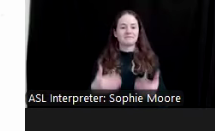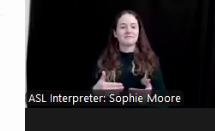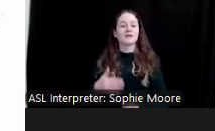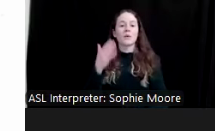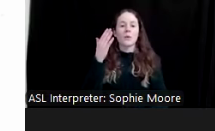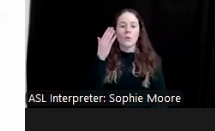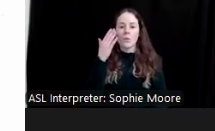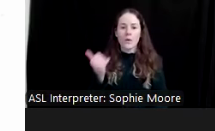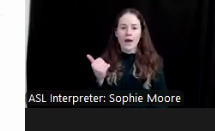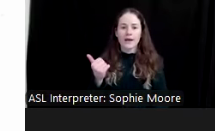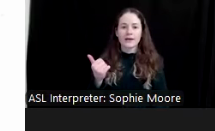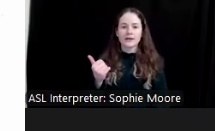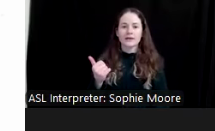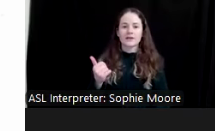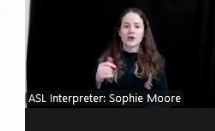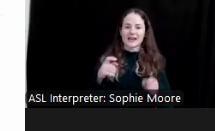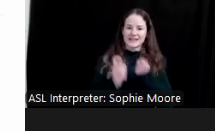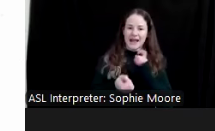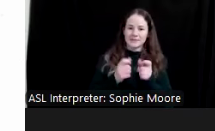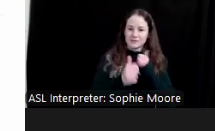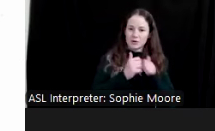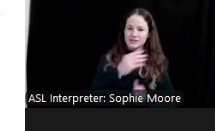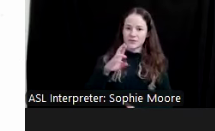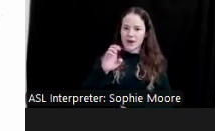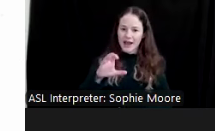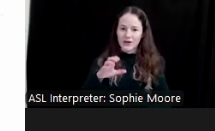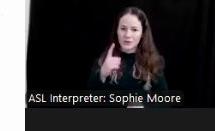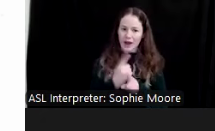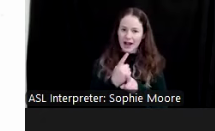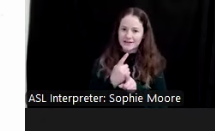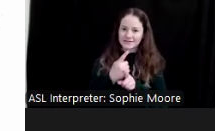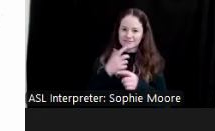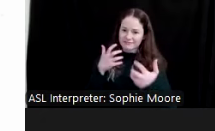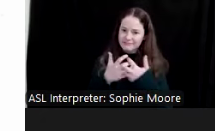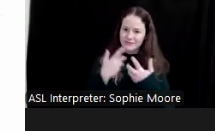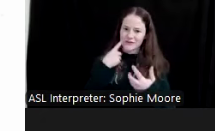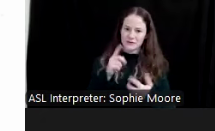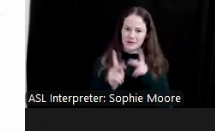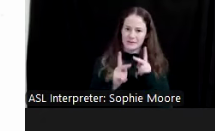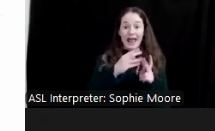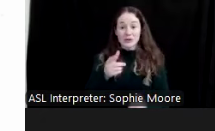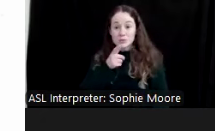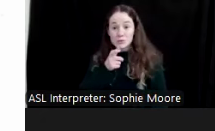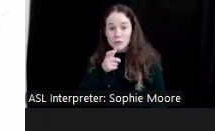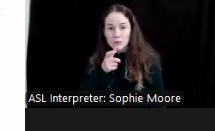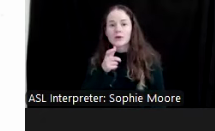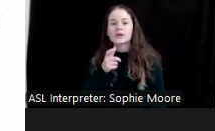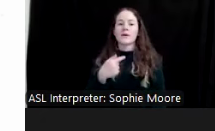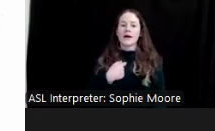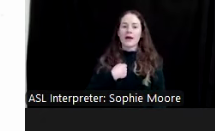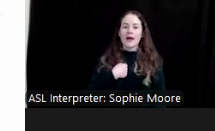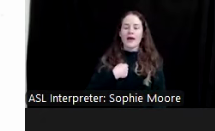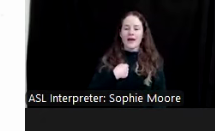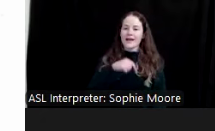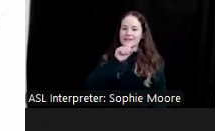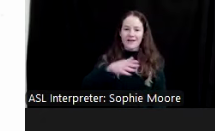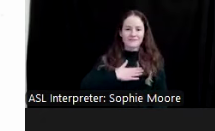people and for whom are they available? And I love that my career has spanned the lifespan working with um new infants